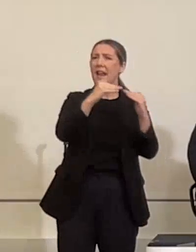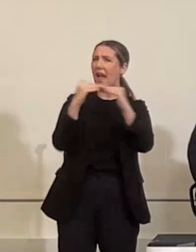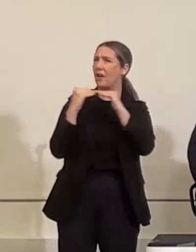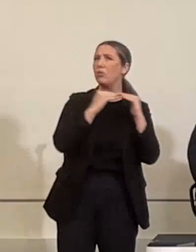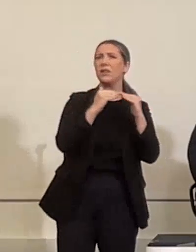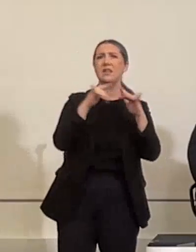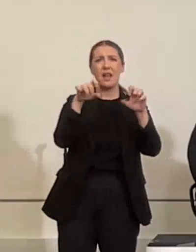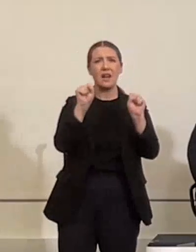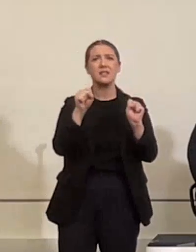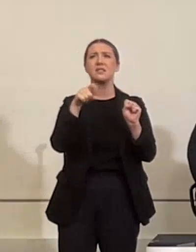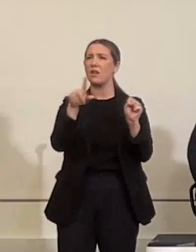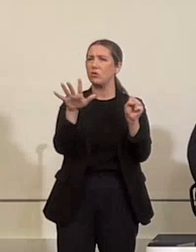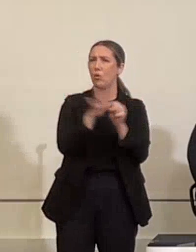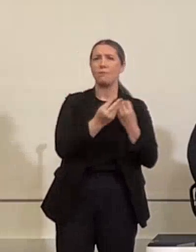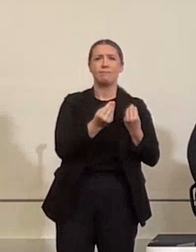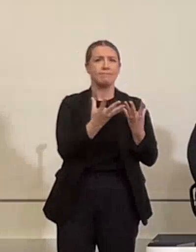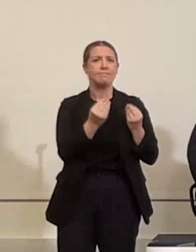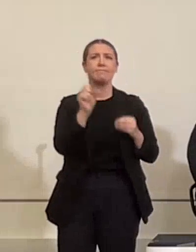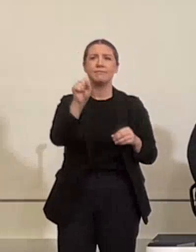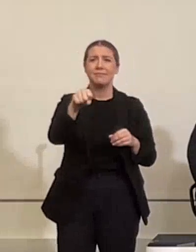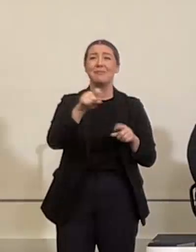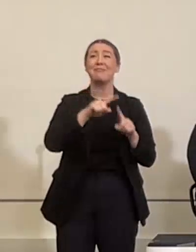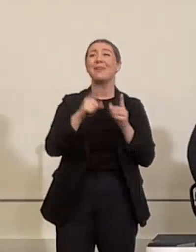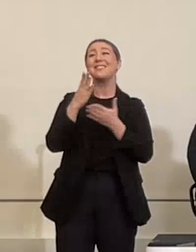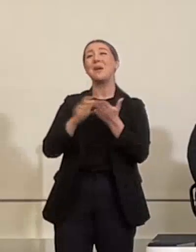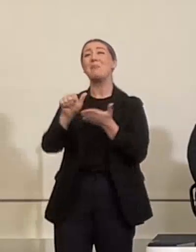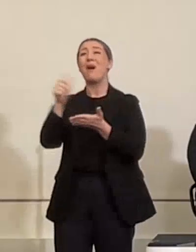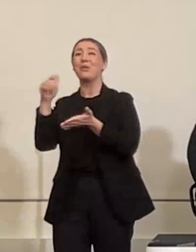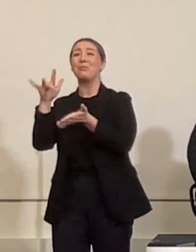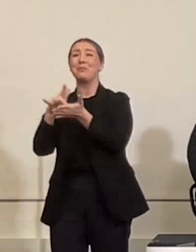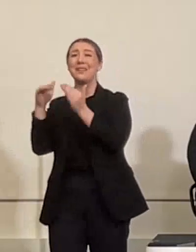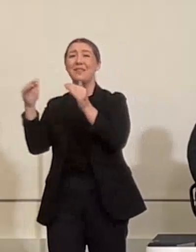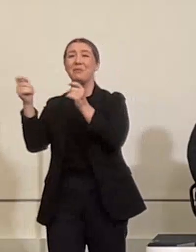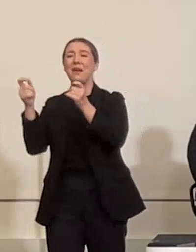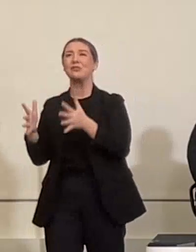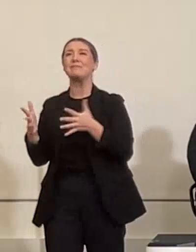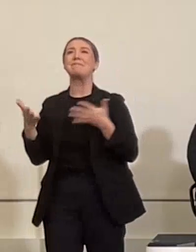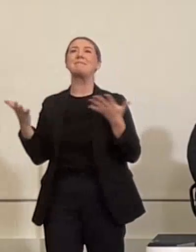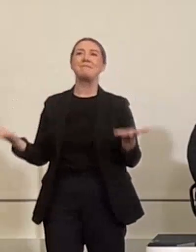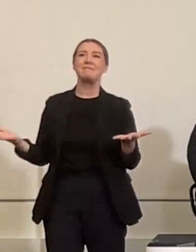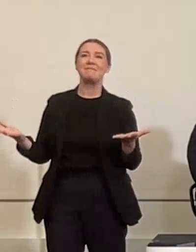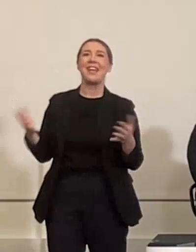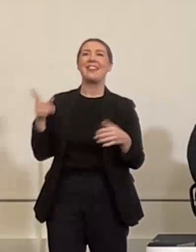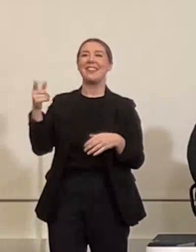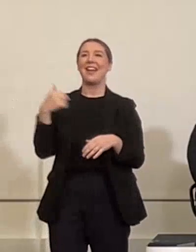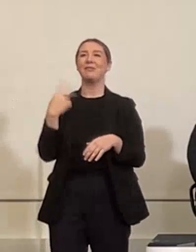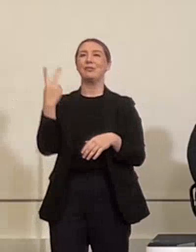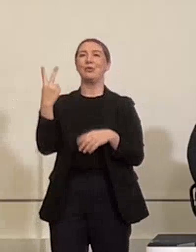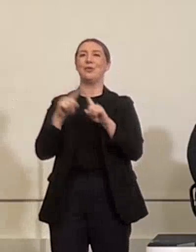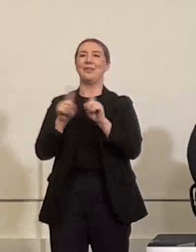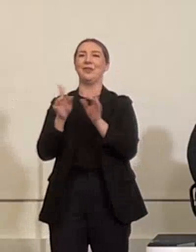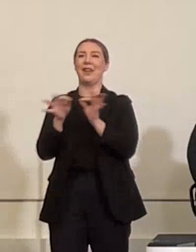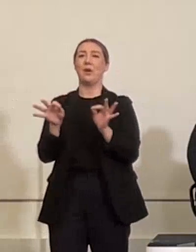They totally get it to other middle managers. They speak two languages, PowerPoint and money.